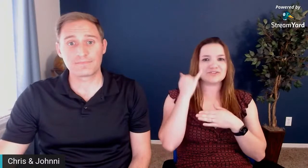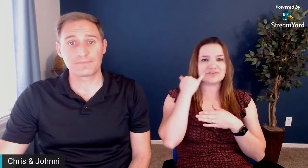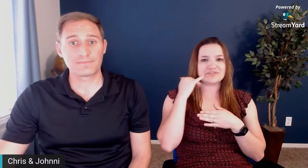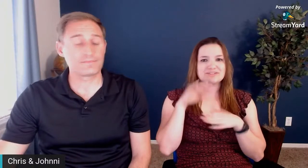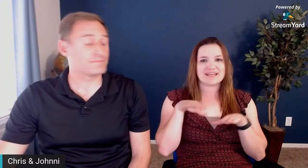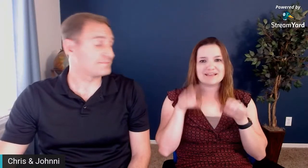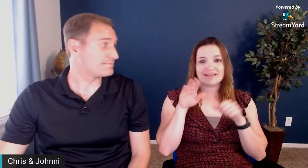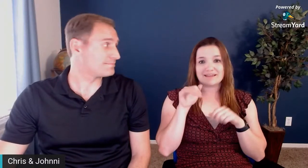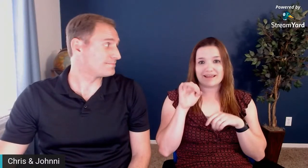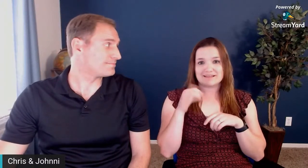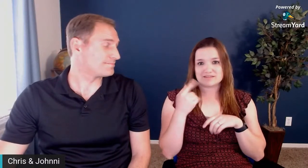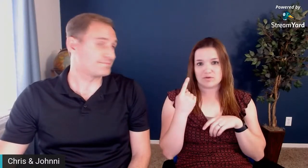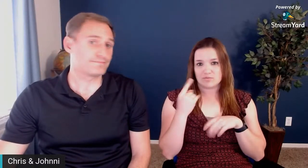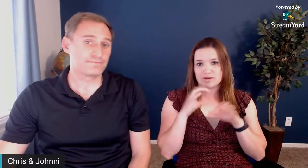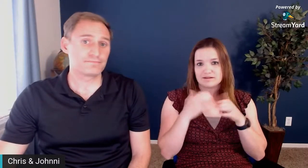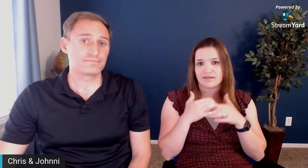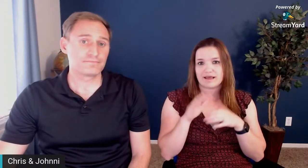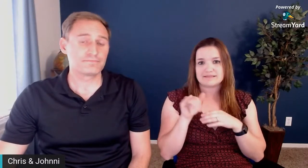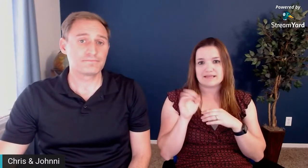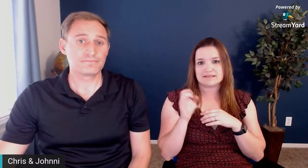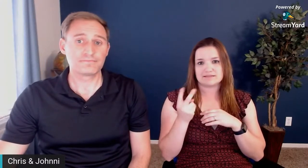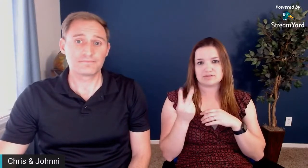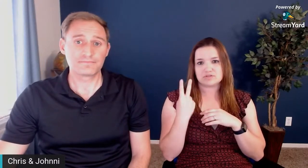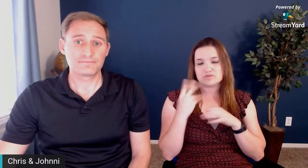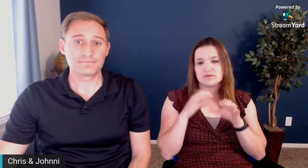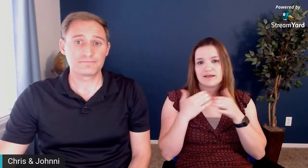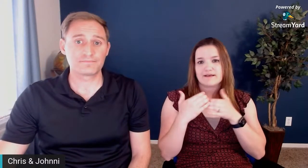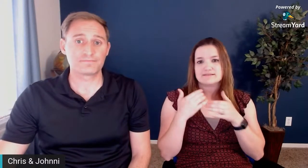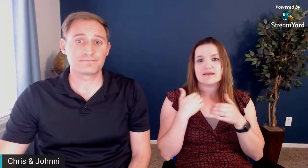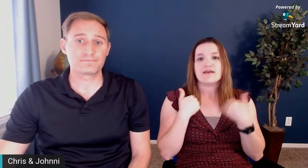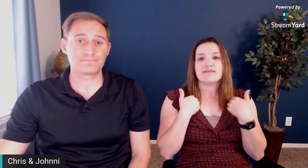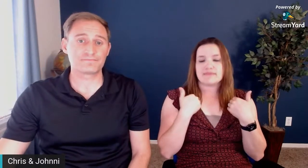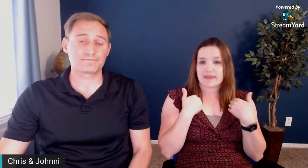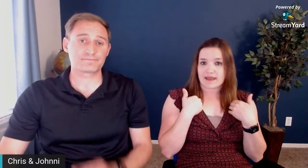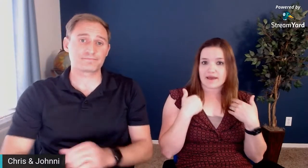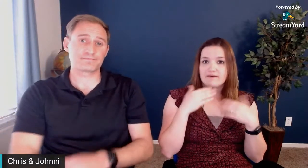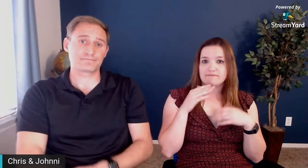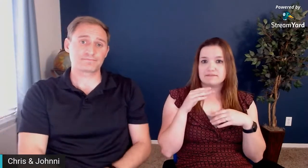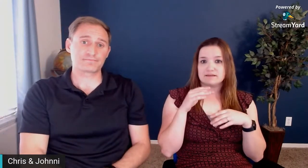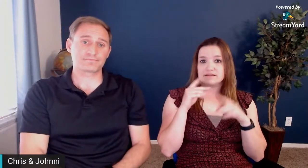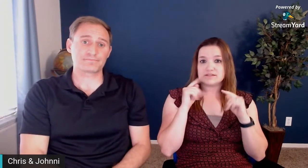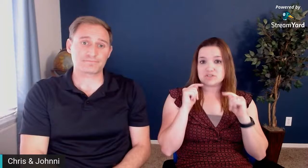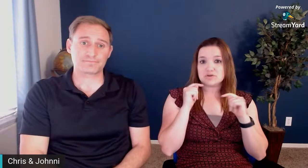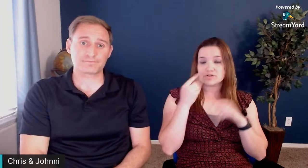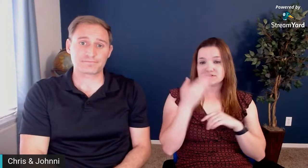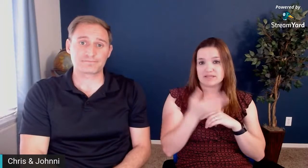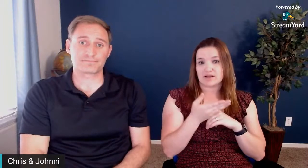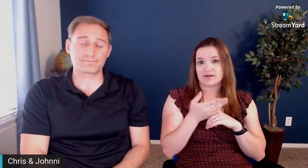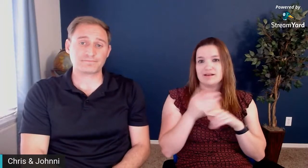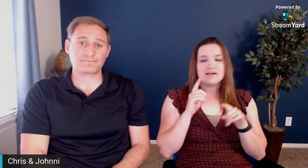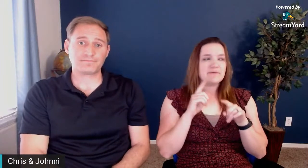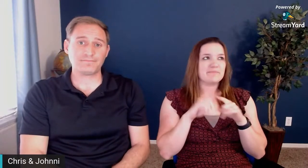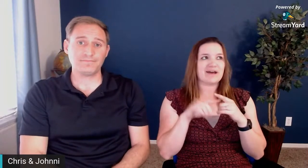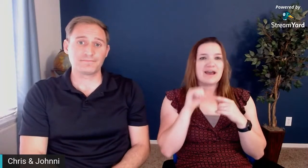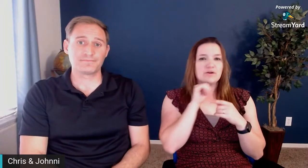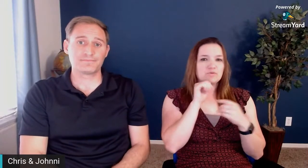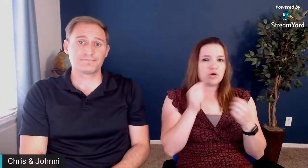so if you're taking like an asl 1 class asl 2 class they have the tutors there but i don't know